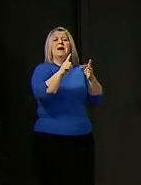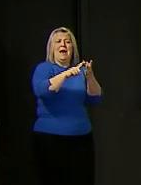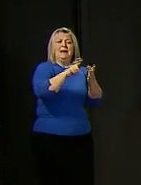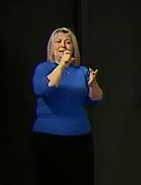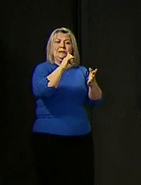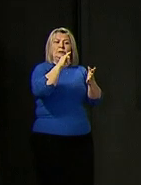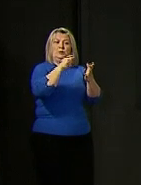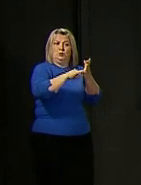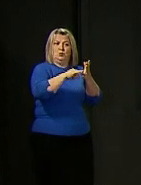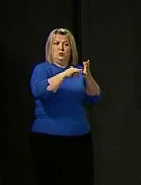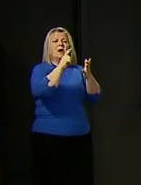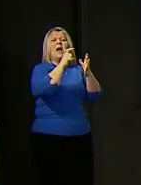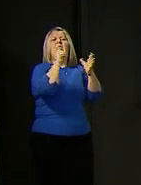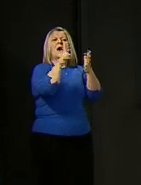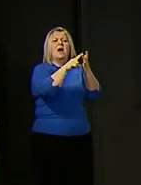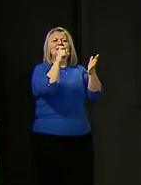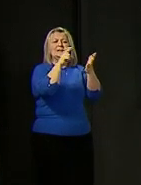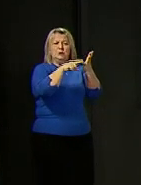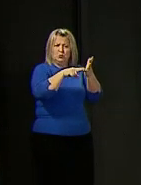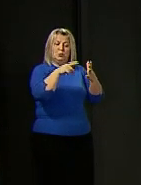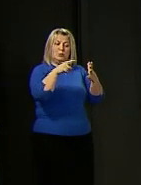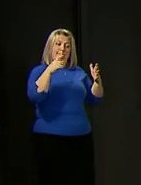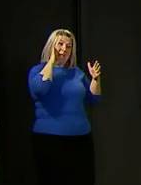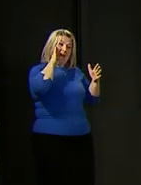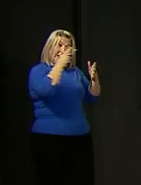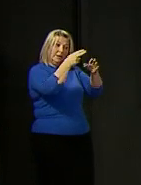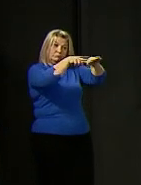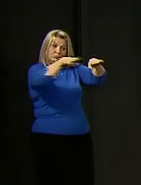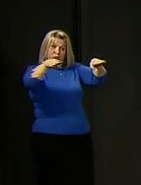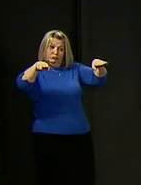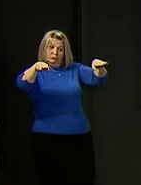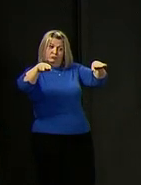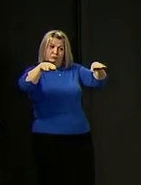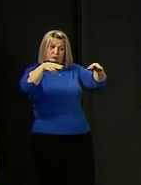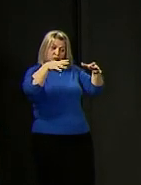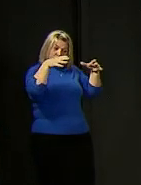where we are with that perhaps you may not know the exact figure but where